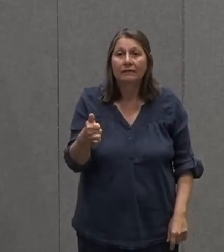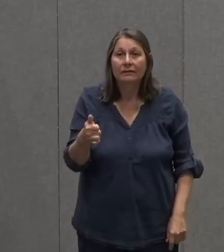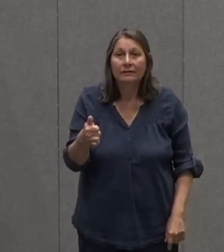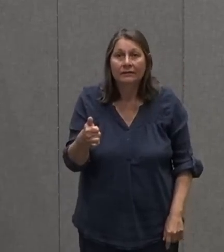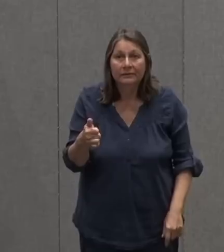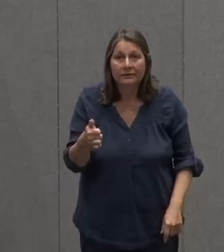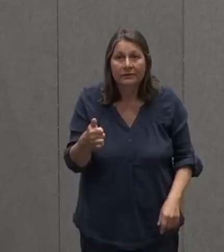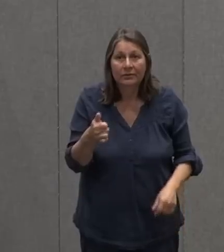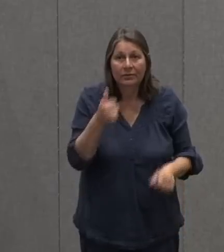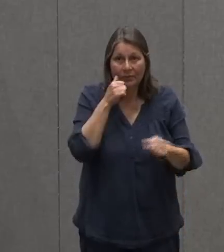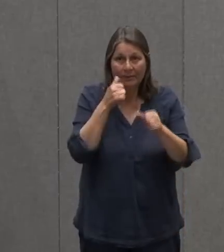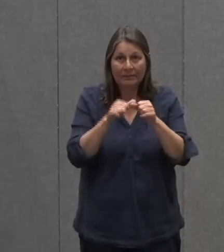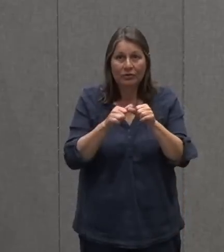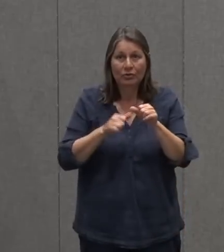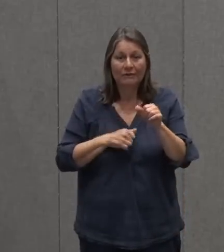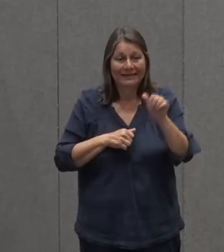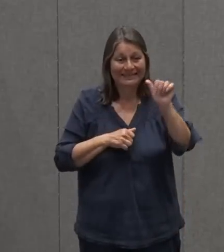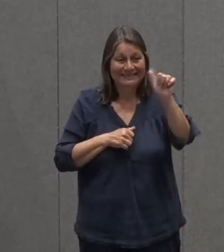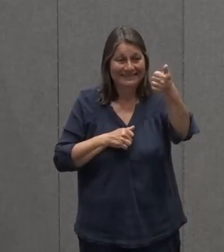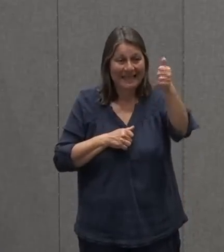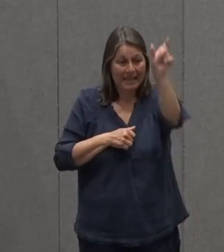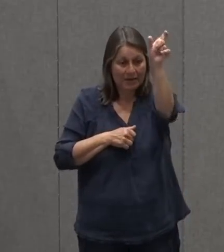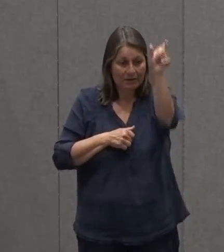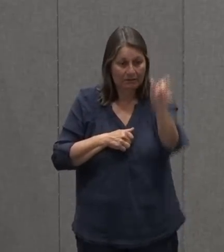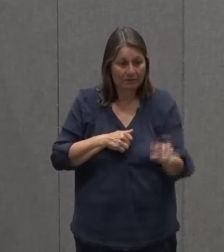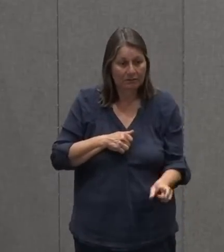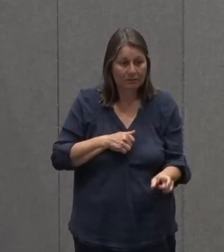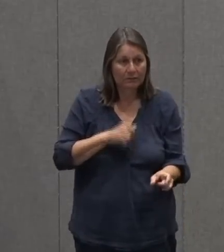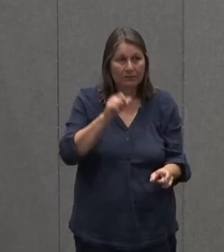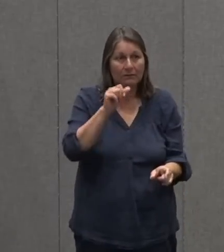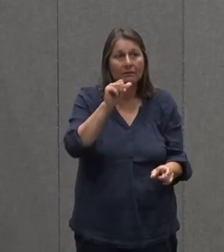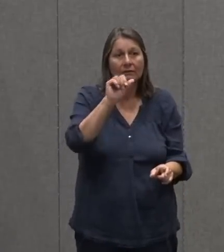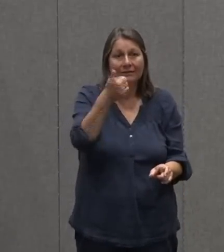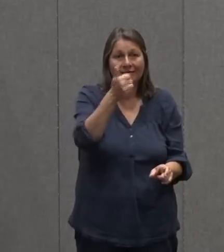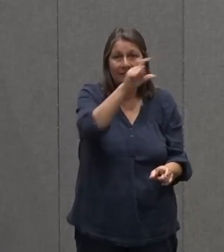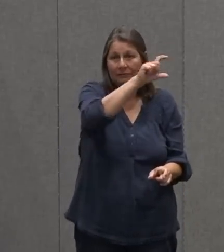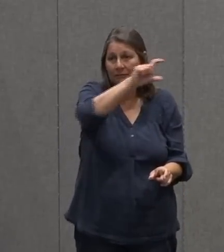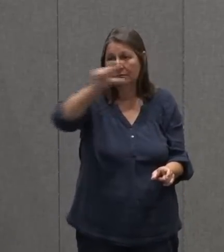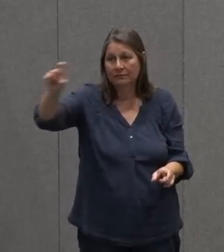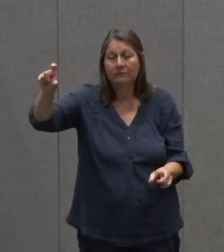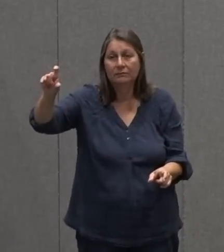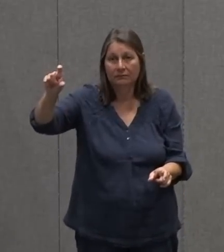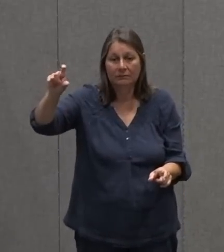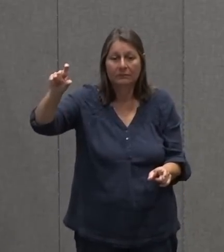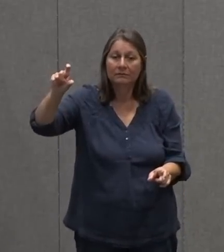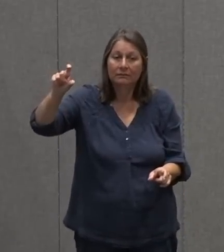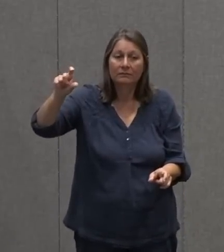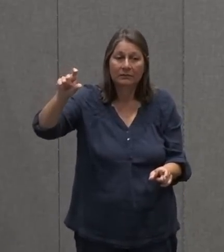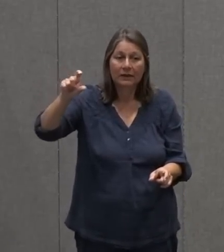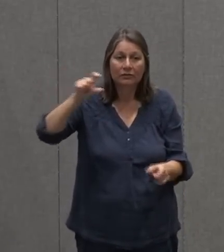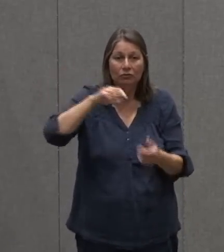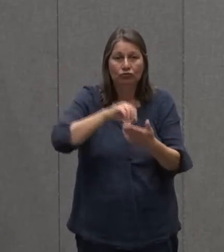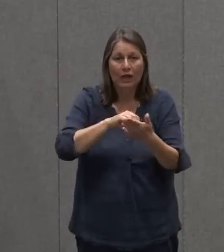ten different rows and your ten different columns and you could write out your numbers one through 100.